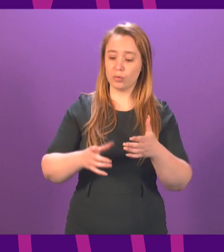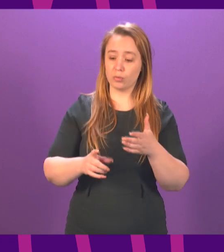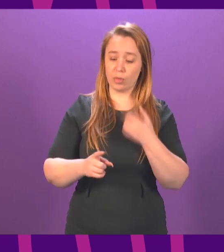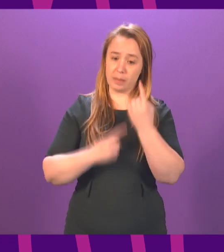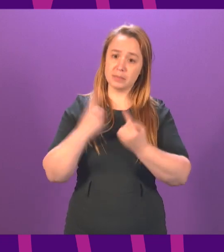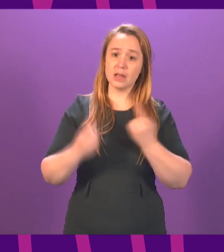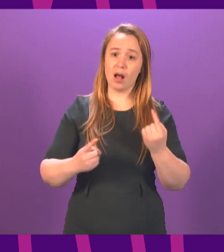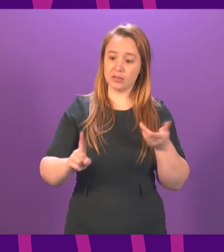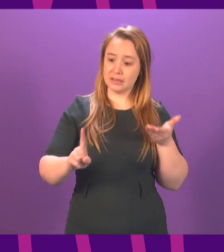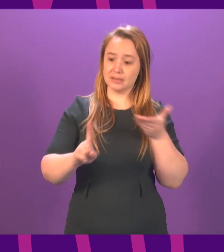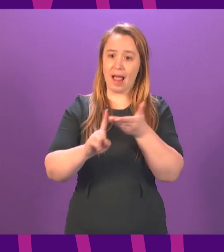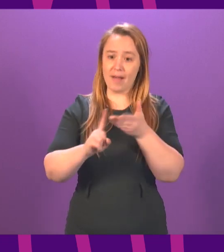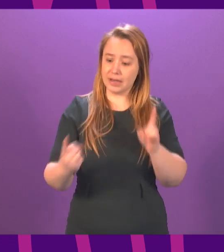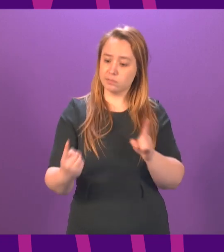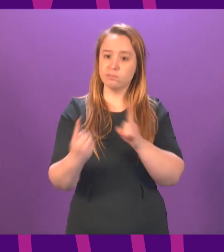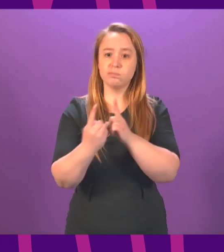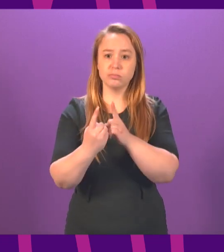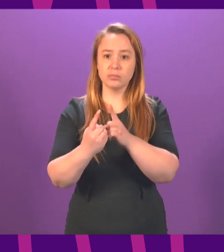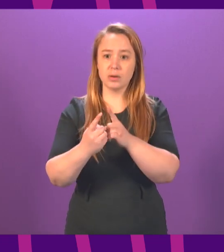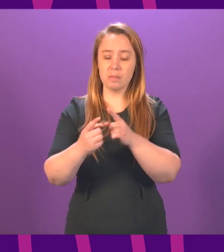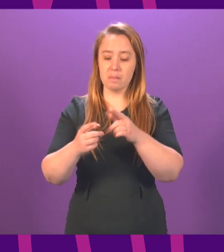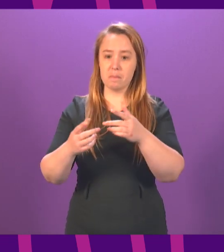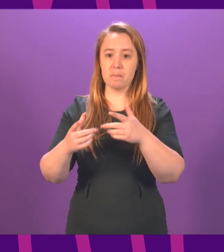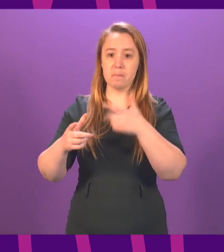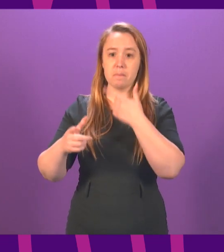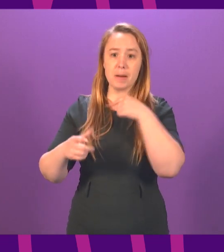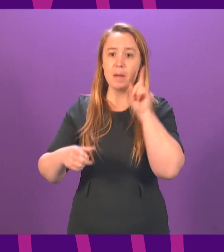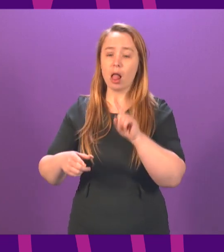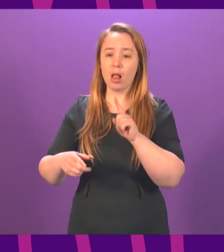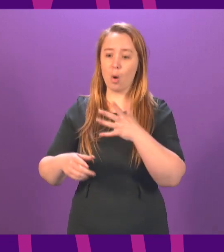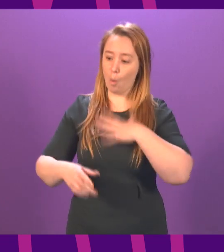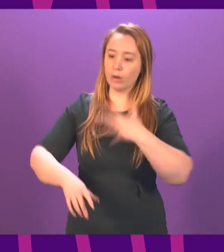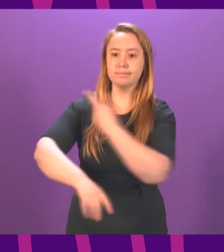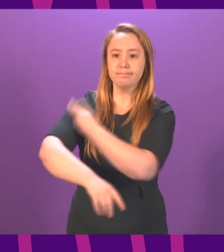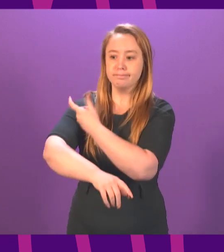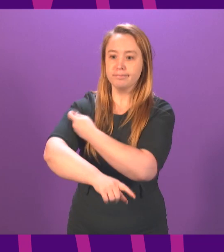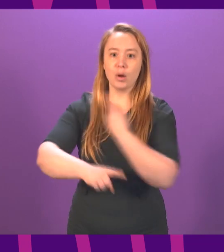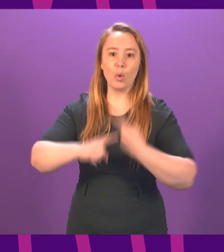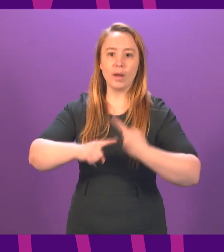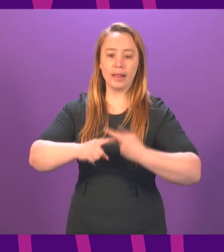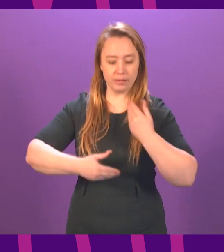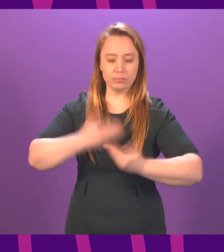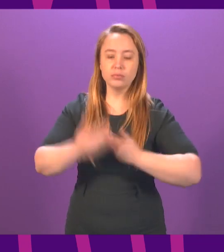members of the public to be vaccinated as quickly as possible. I absolutely sympathise